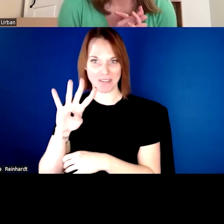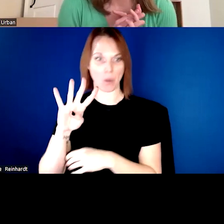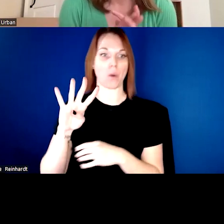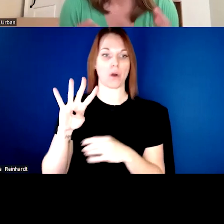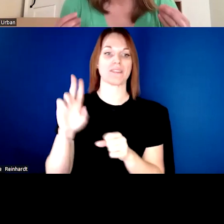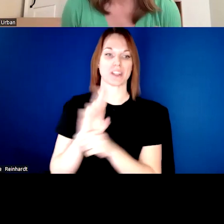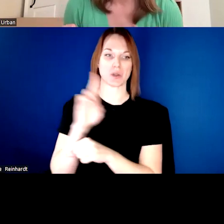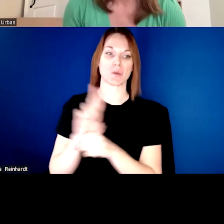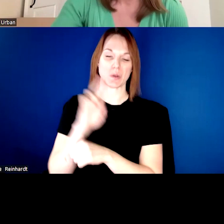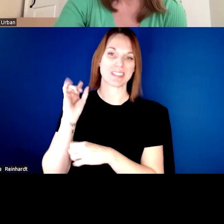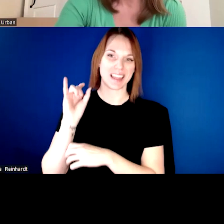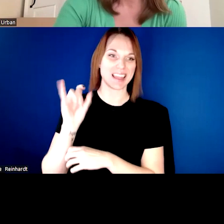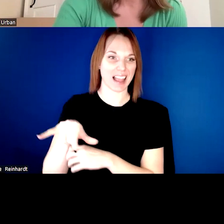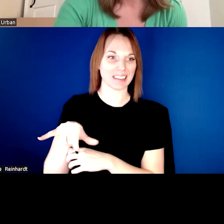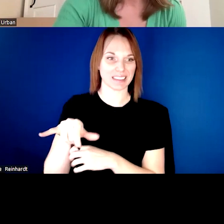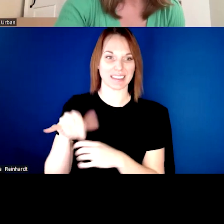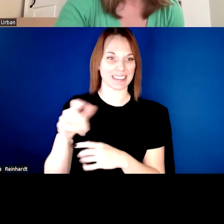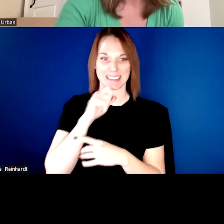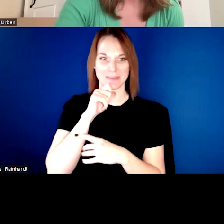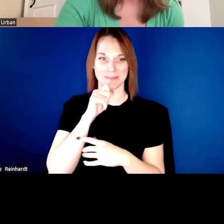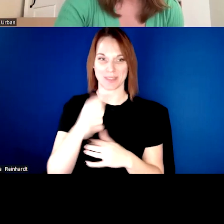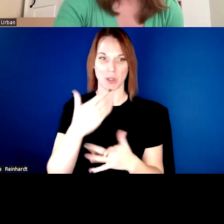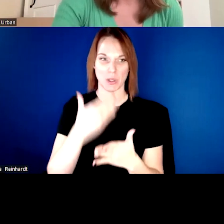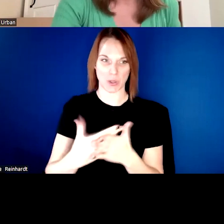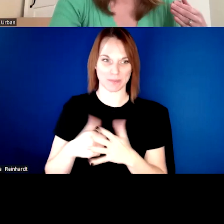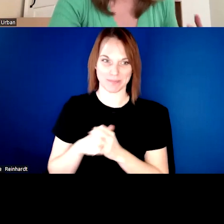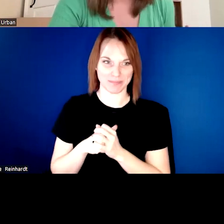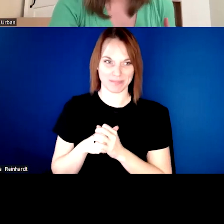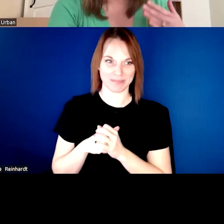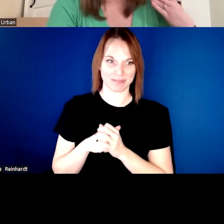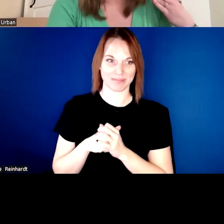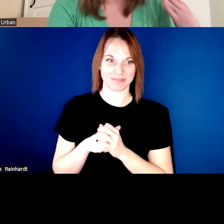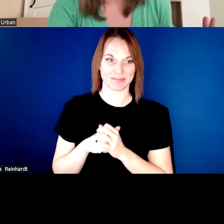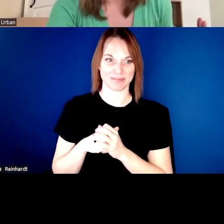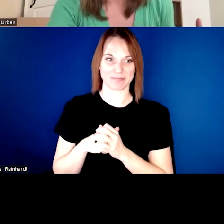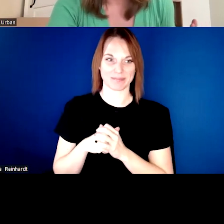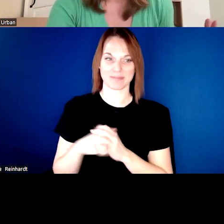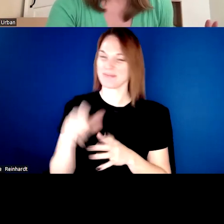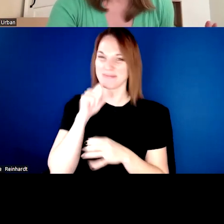up on really strong financial footing okay. So if there's not enough information for young